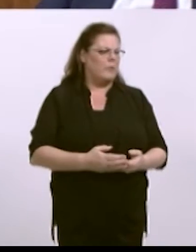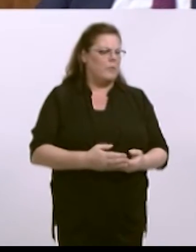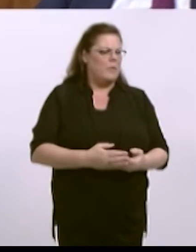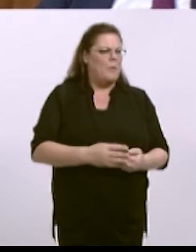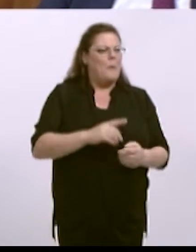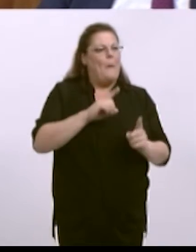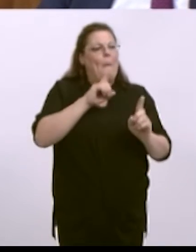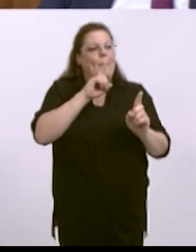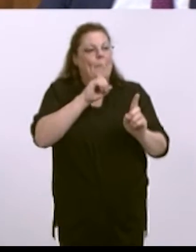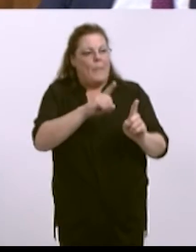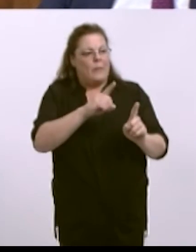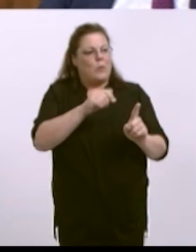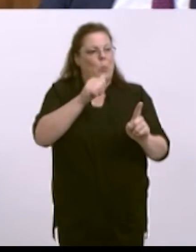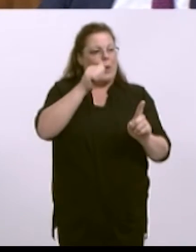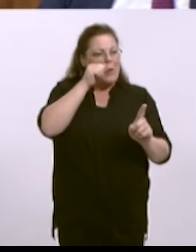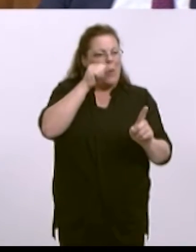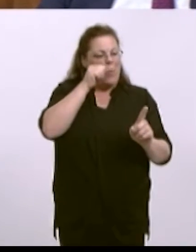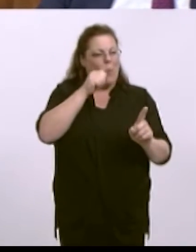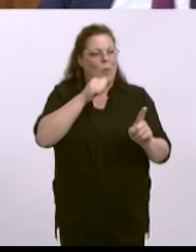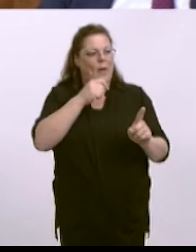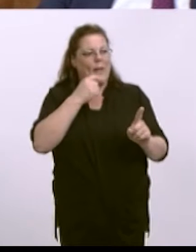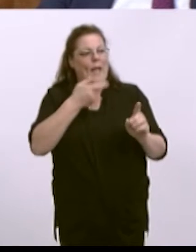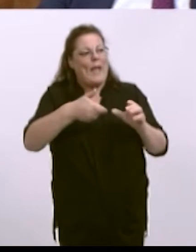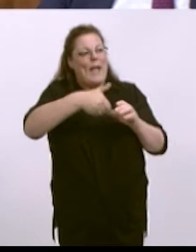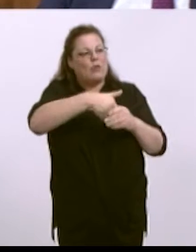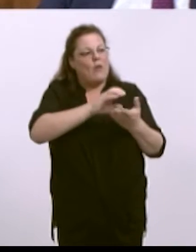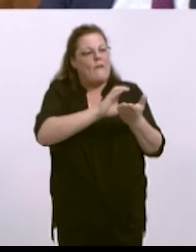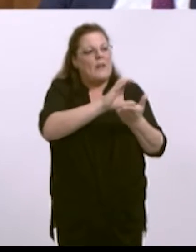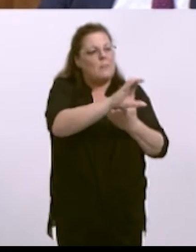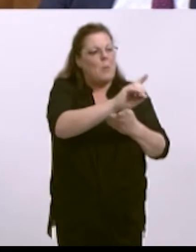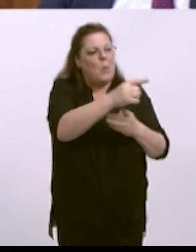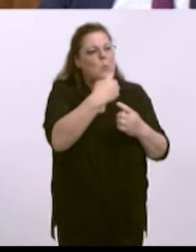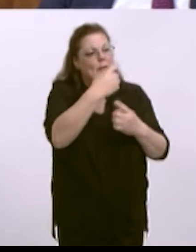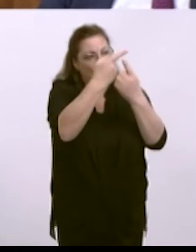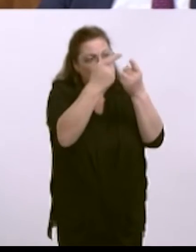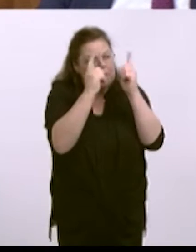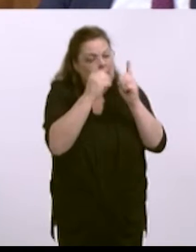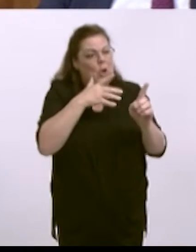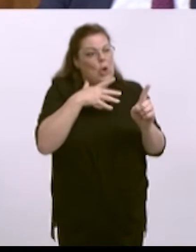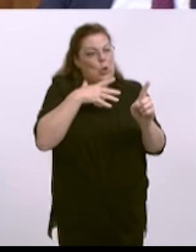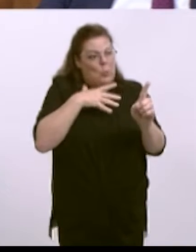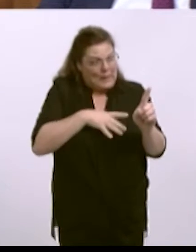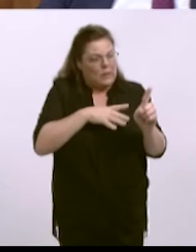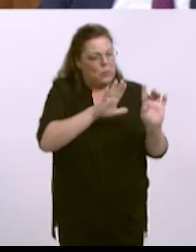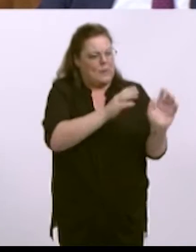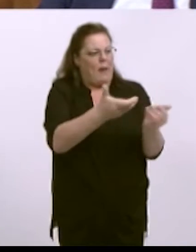sure that our universities deliver, of course. So, I donít want to give the impression that this is money that universities would get without an expectation that they continue